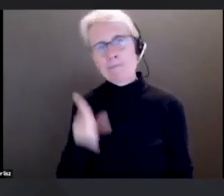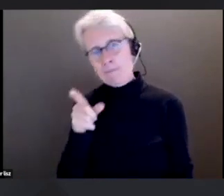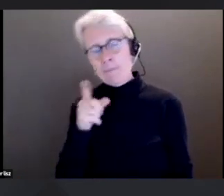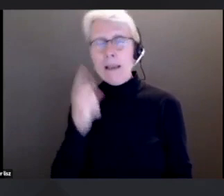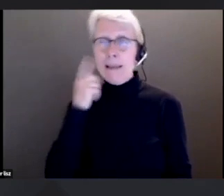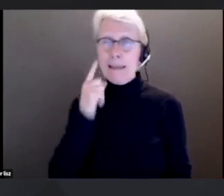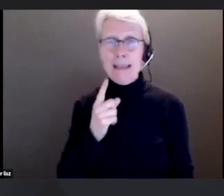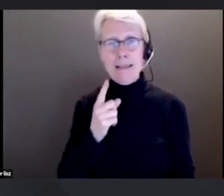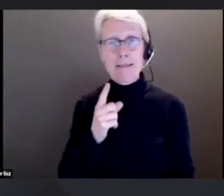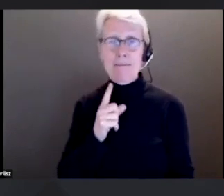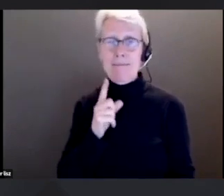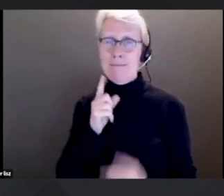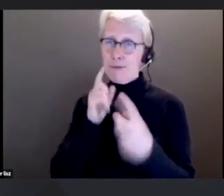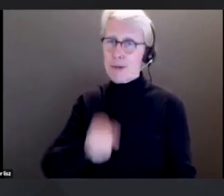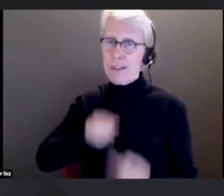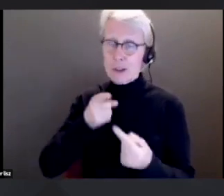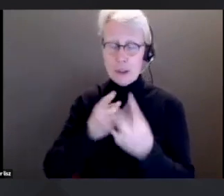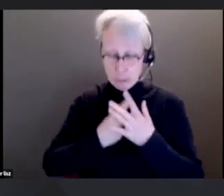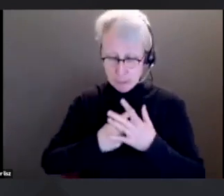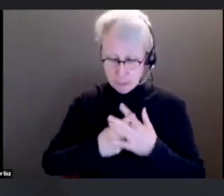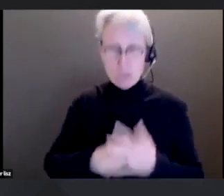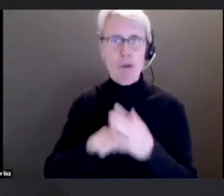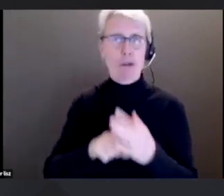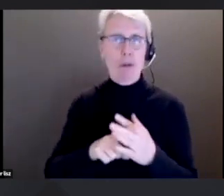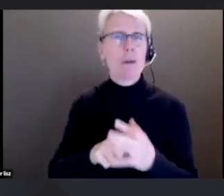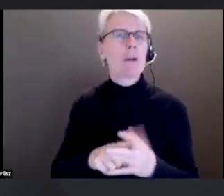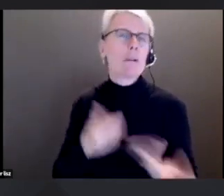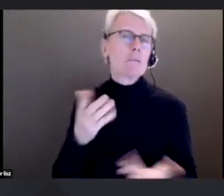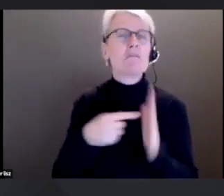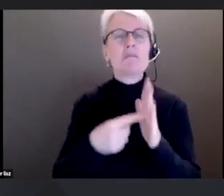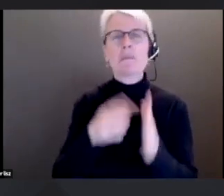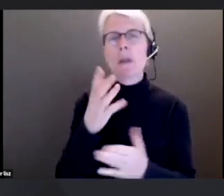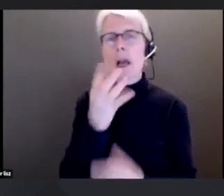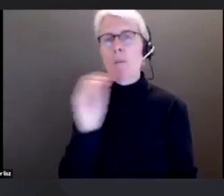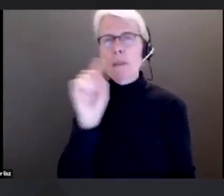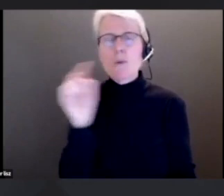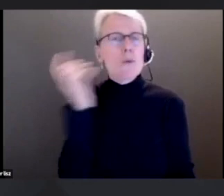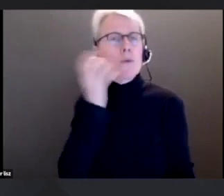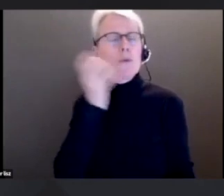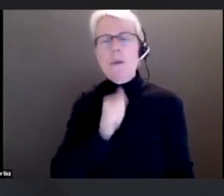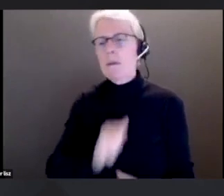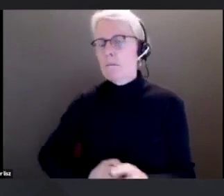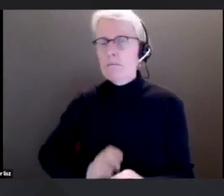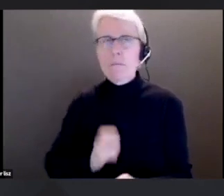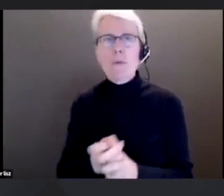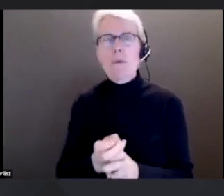that you're going to have to make so many accommodations and that it won't be good for your business, it won't be profitable.